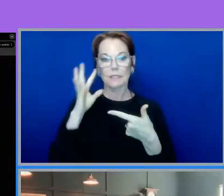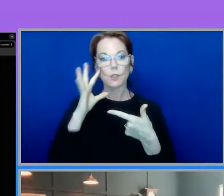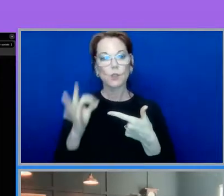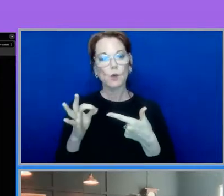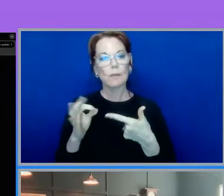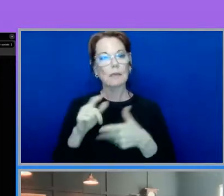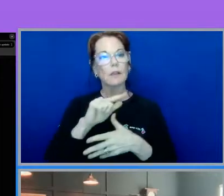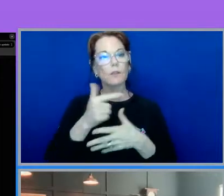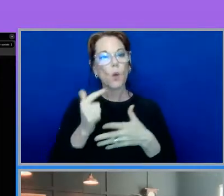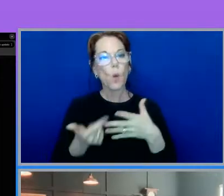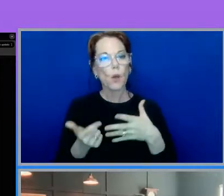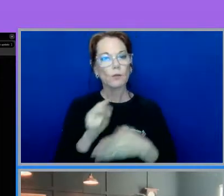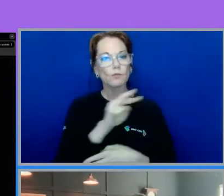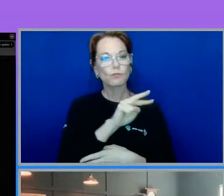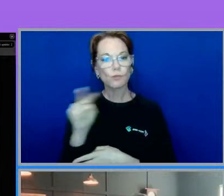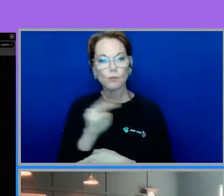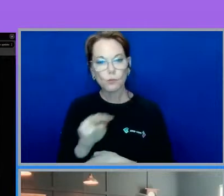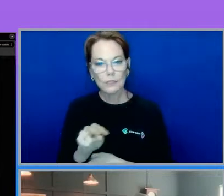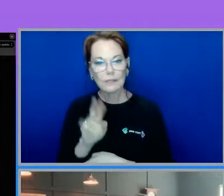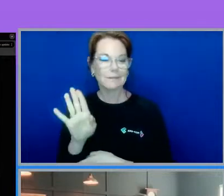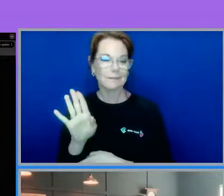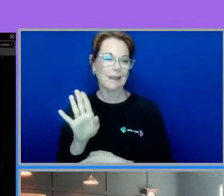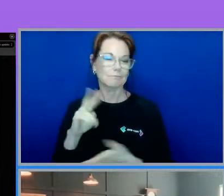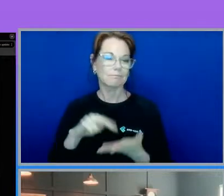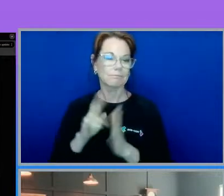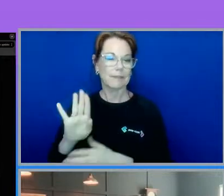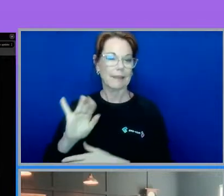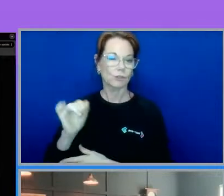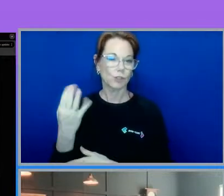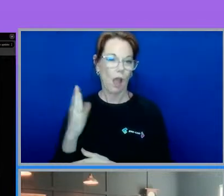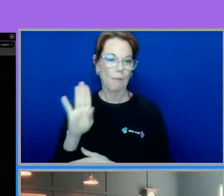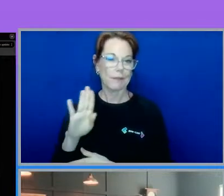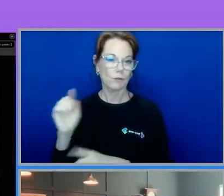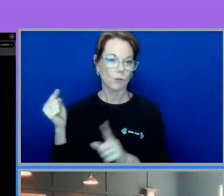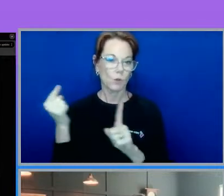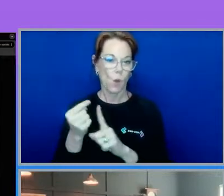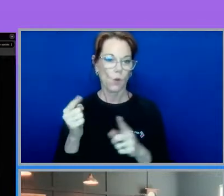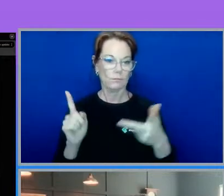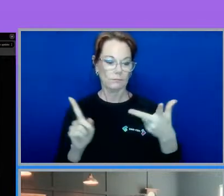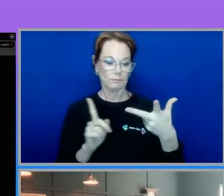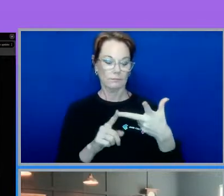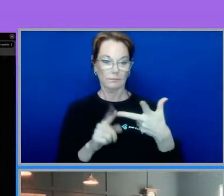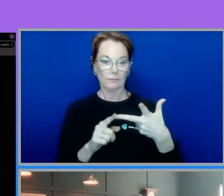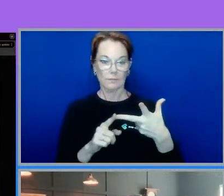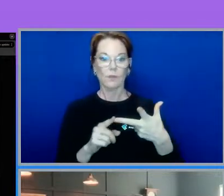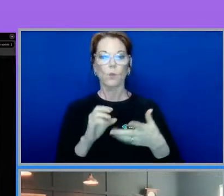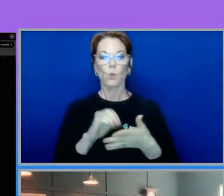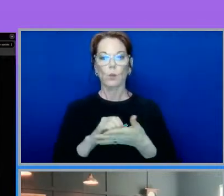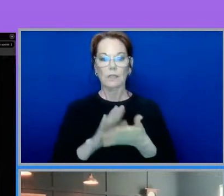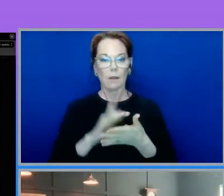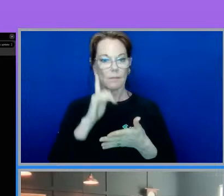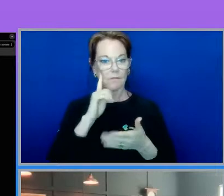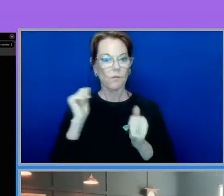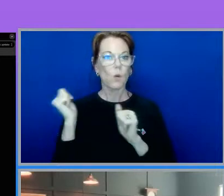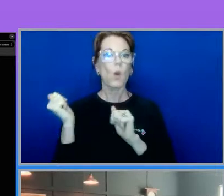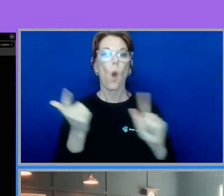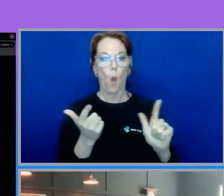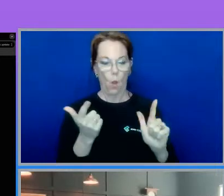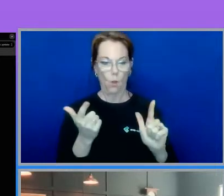what order they need to read things in their job or goal. And lastly, we document that order for all break points to